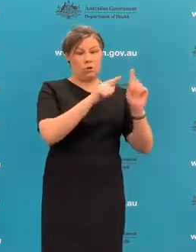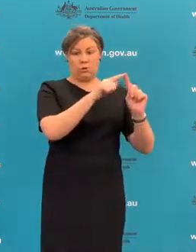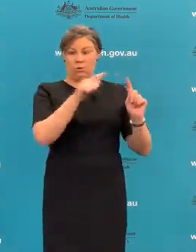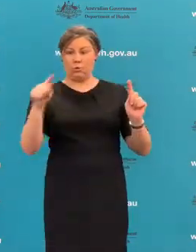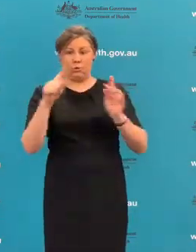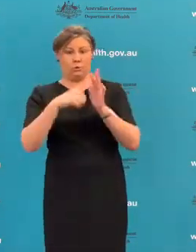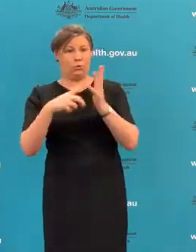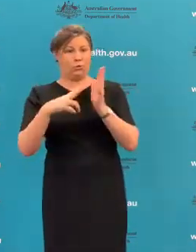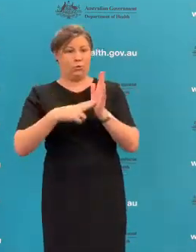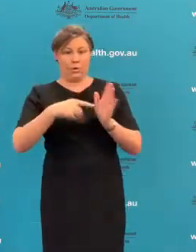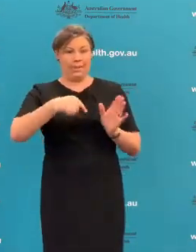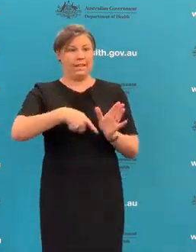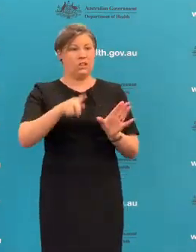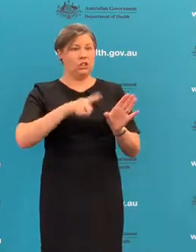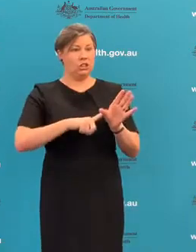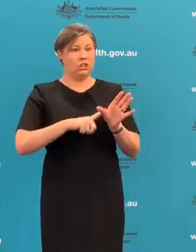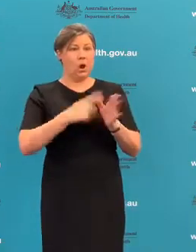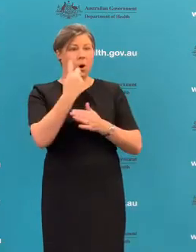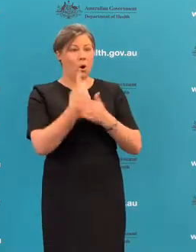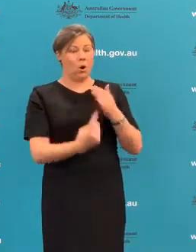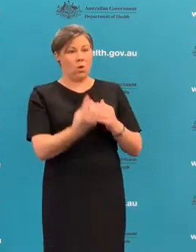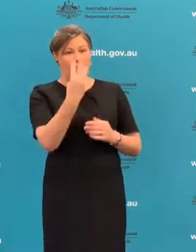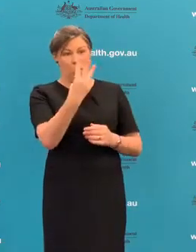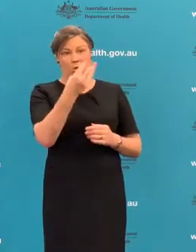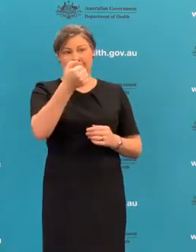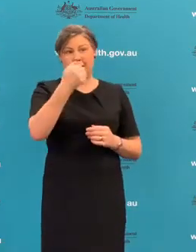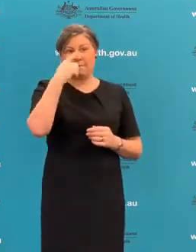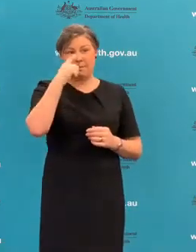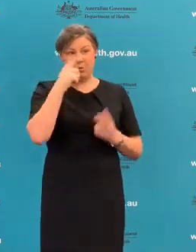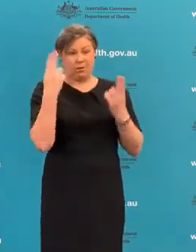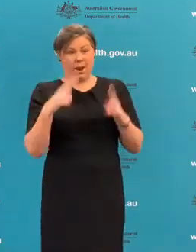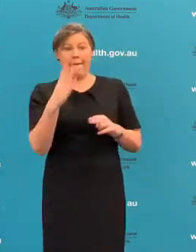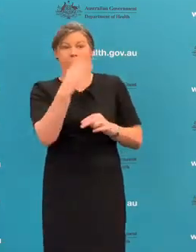only been 36 reported deaths from influenza in Australia.